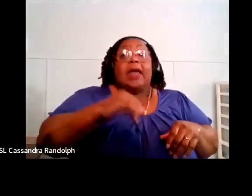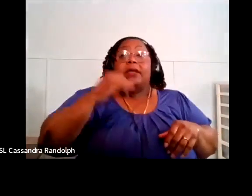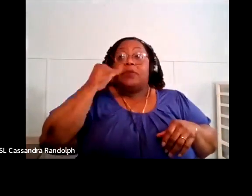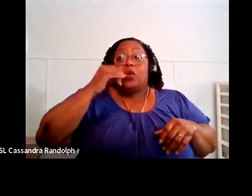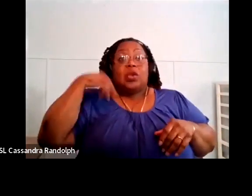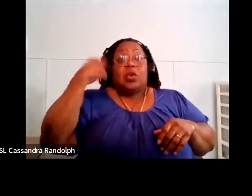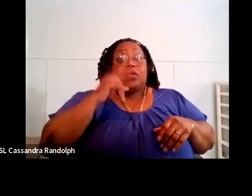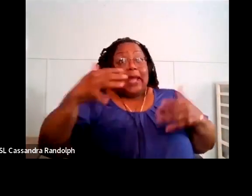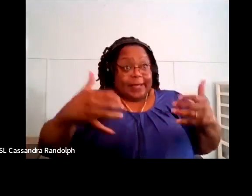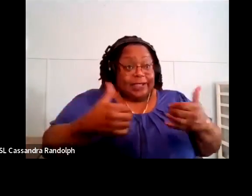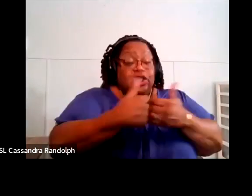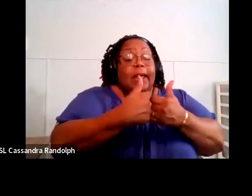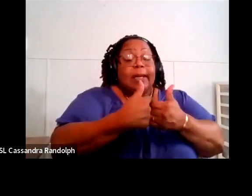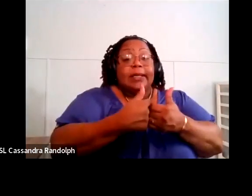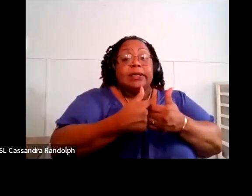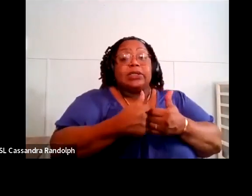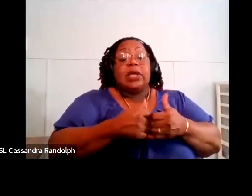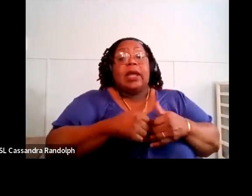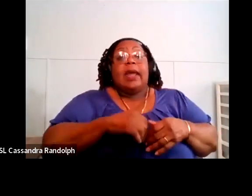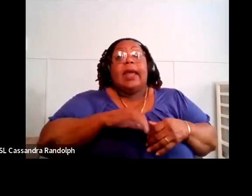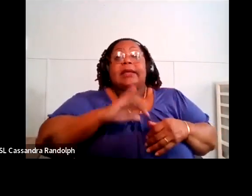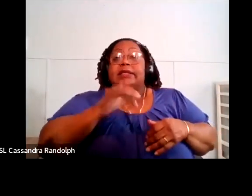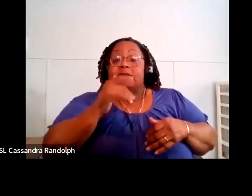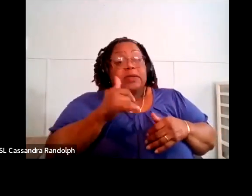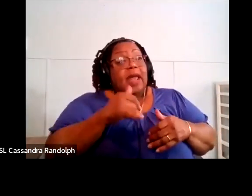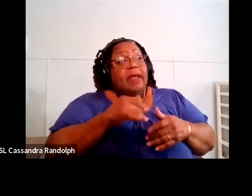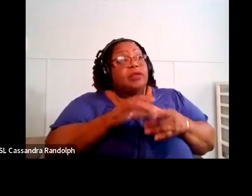it to seem like it's just you in a corner you folks at the